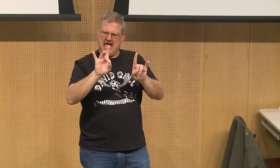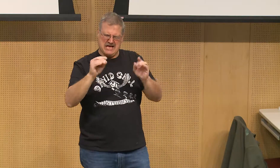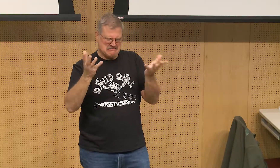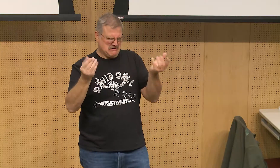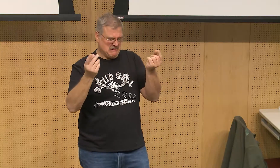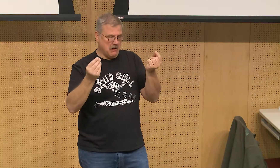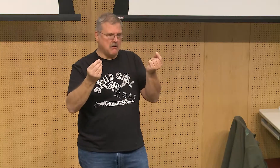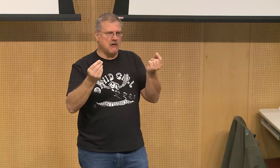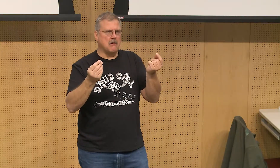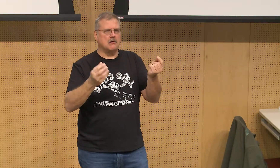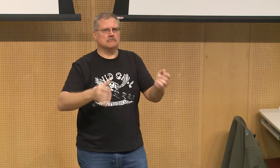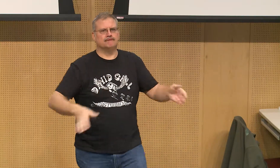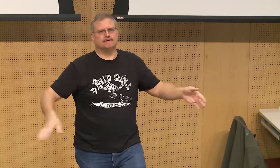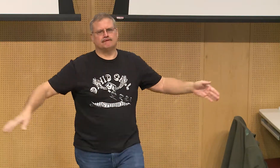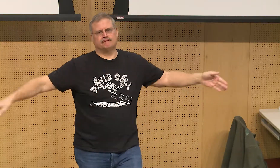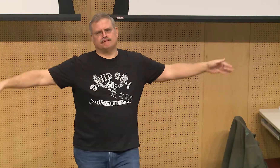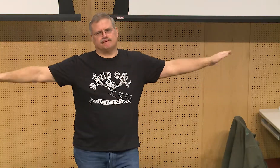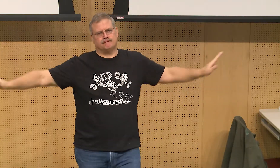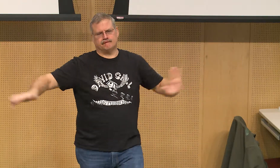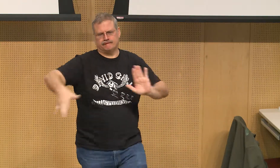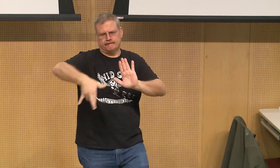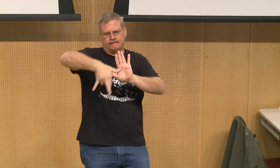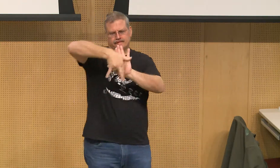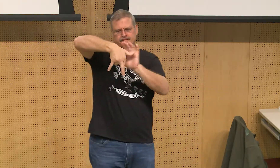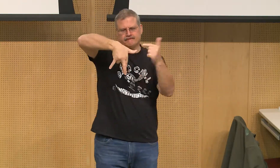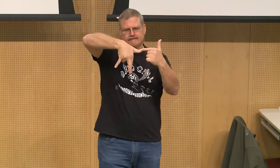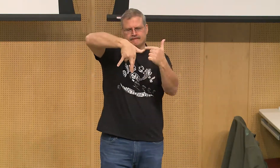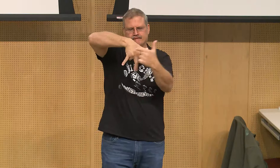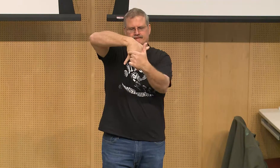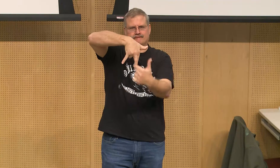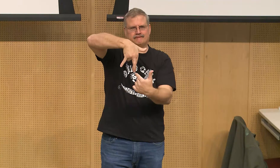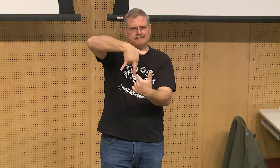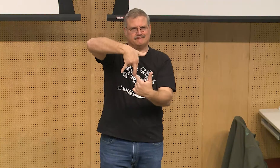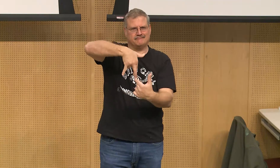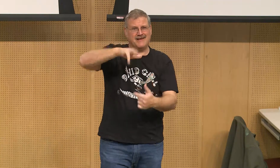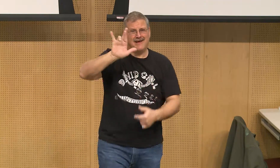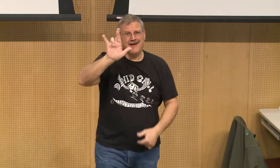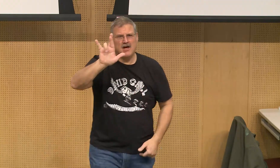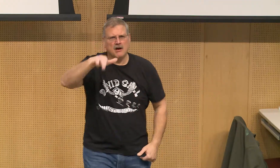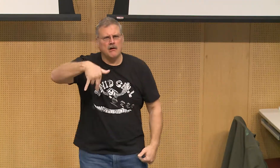I finally came up with this concept-- the crucifixion of sign language.